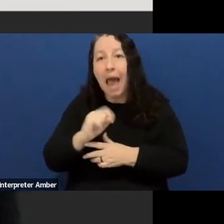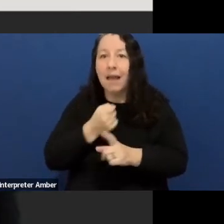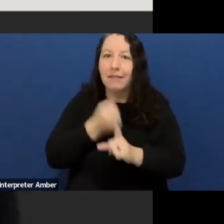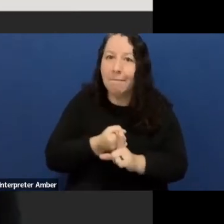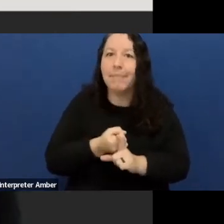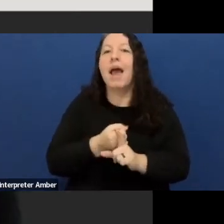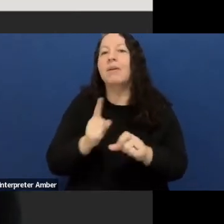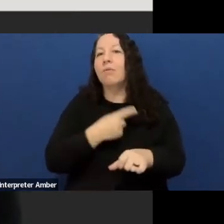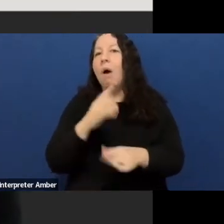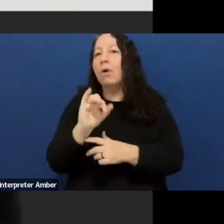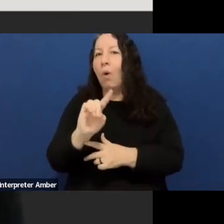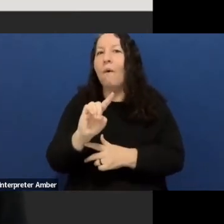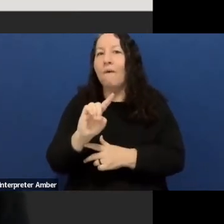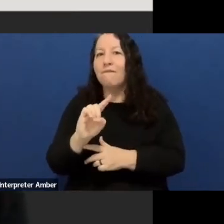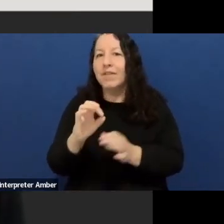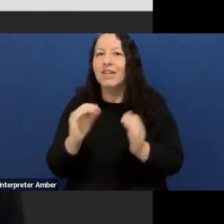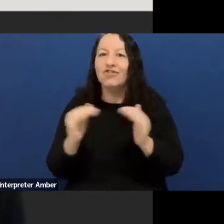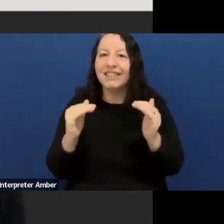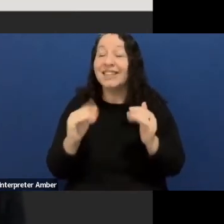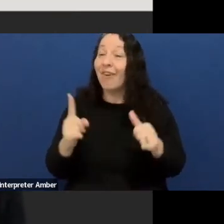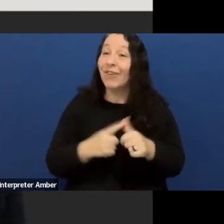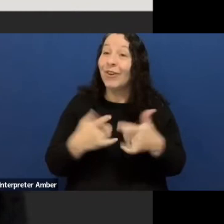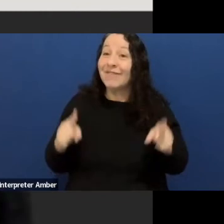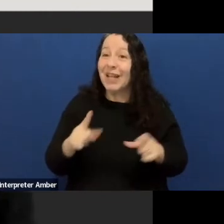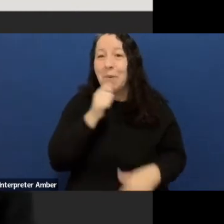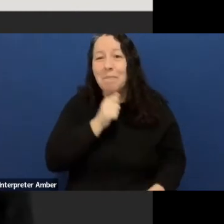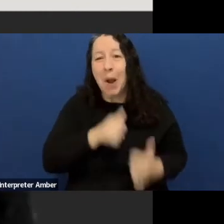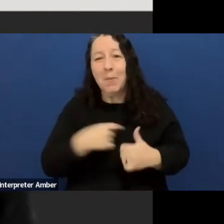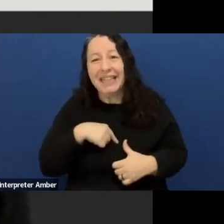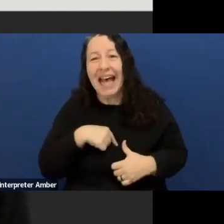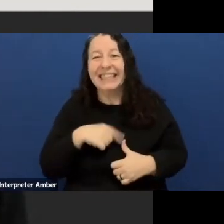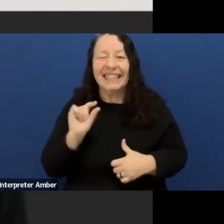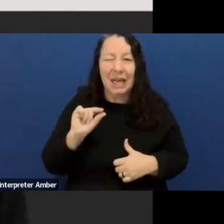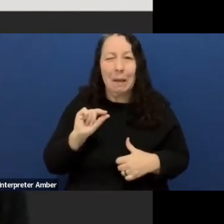Strategies For High Impact and our National Network for Long COVID Justice. In fact, this